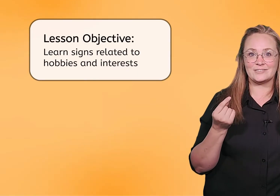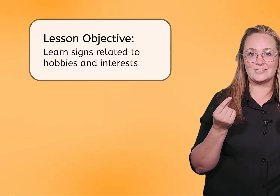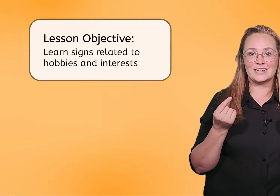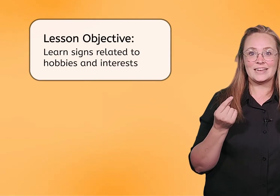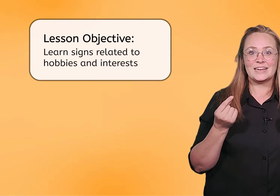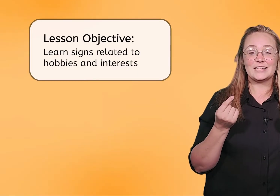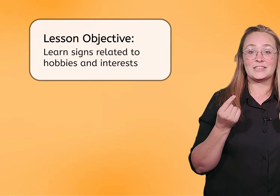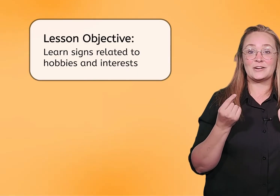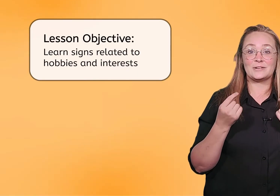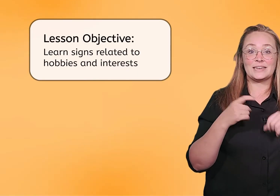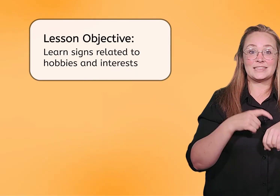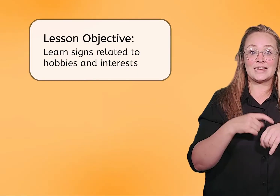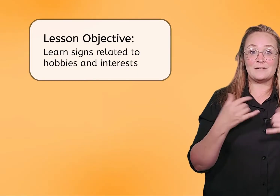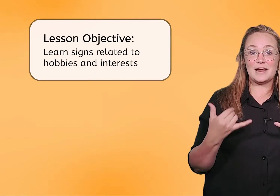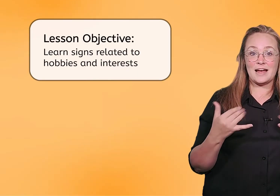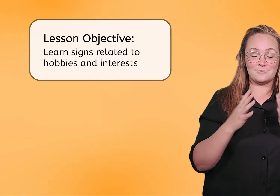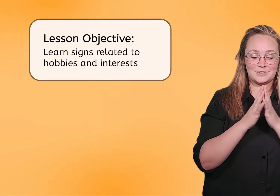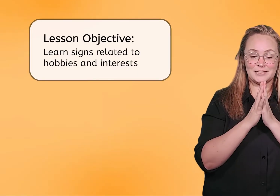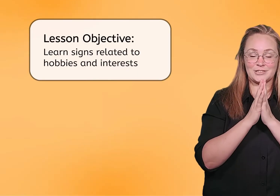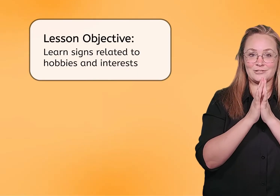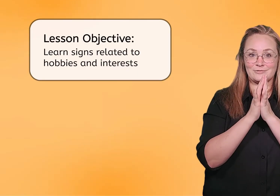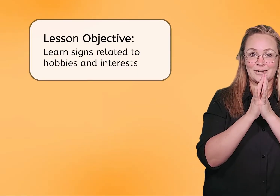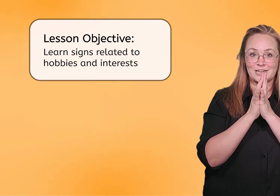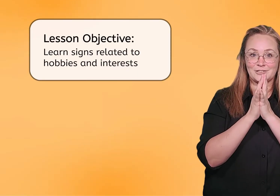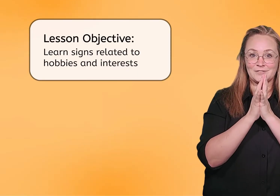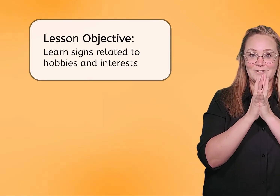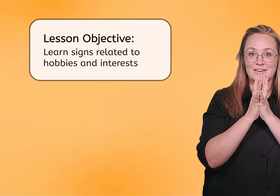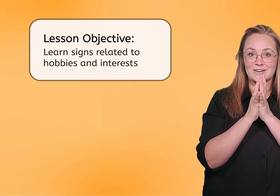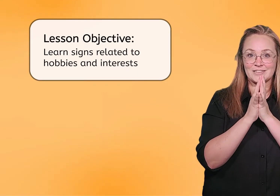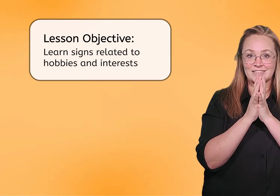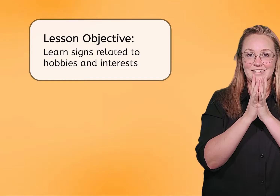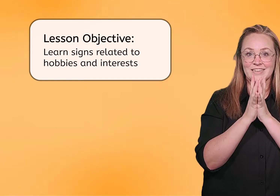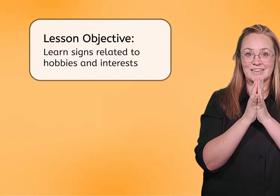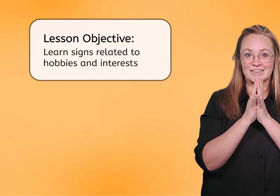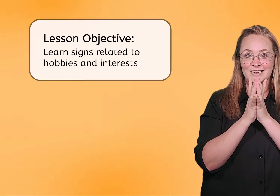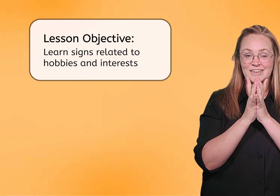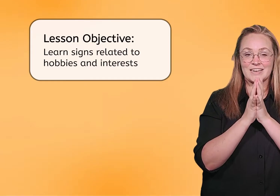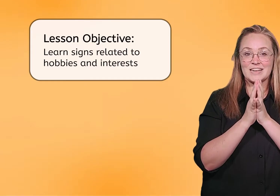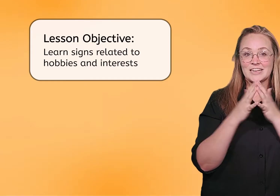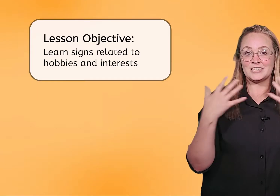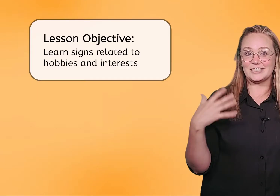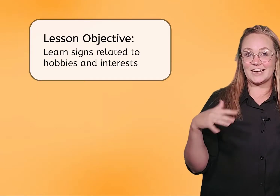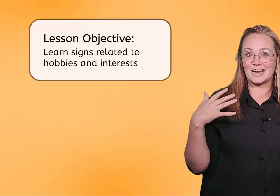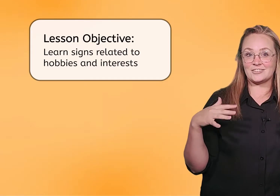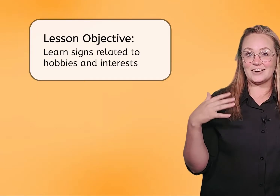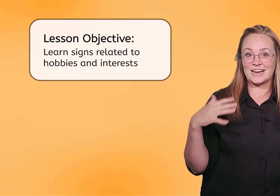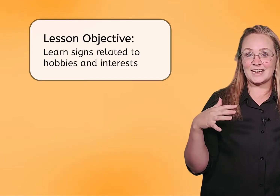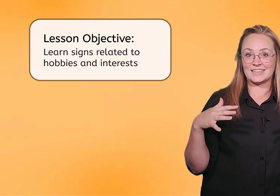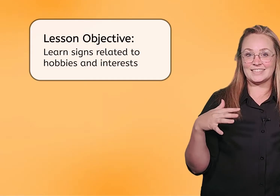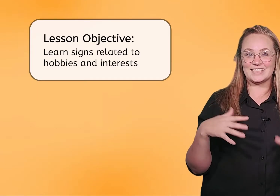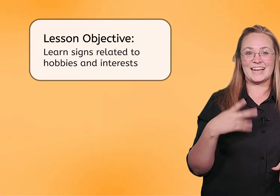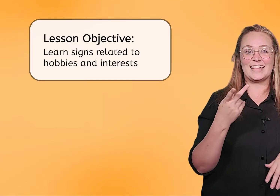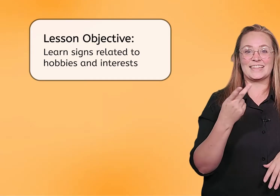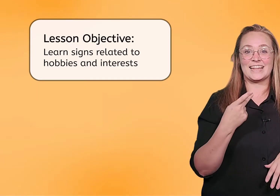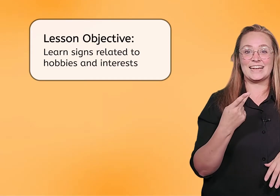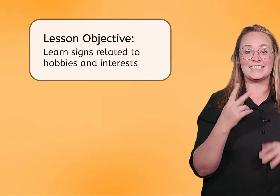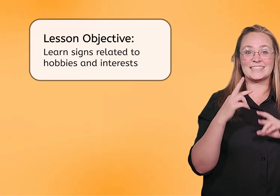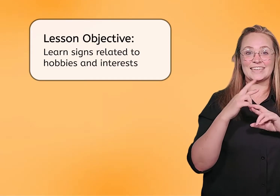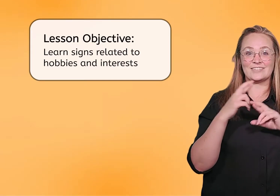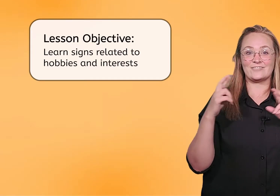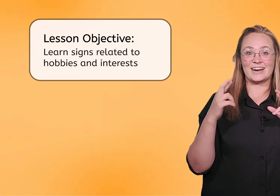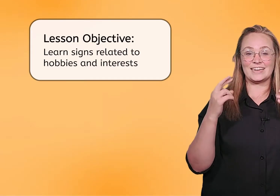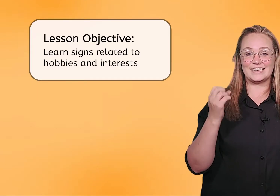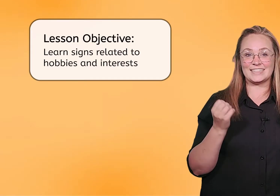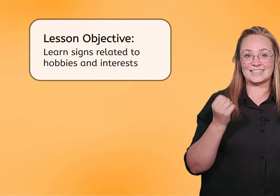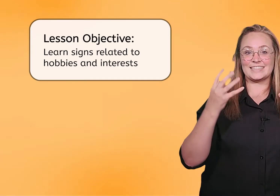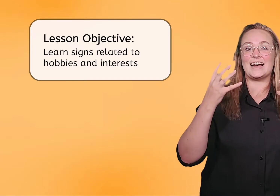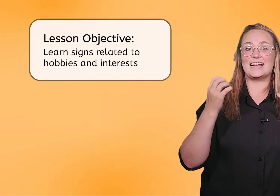do. So it's time now to stretch out your fingers, shake out your hands, and let's get ready to sign.